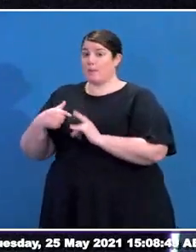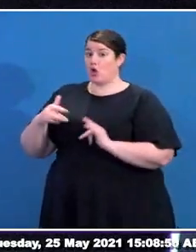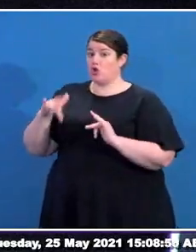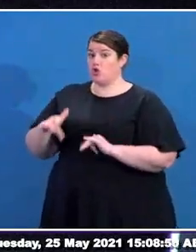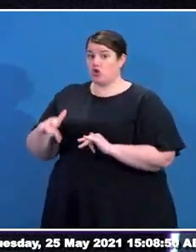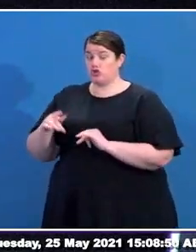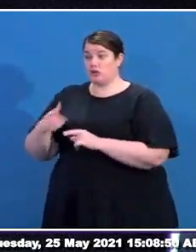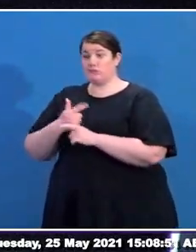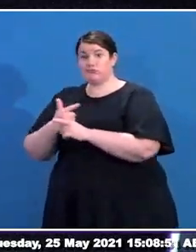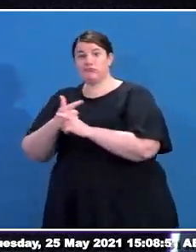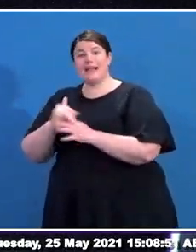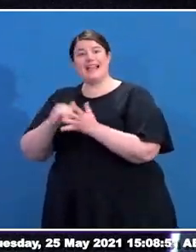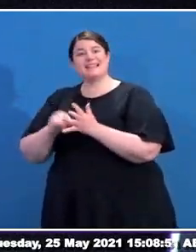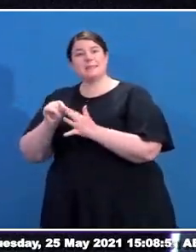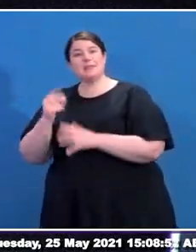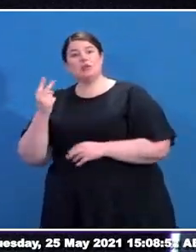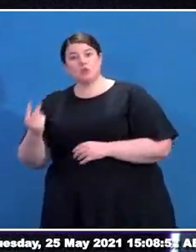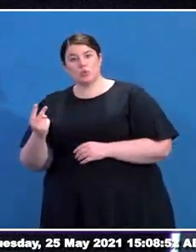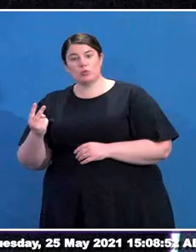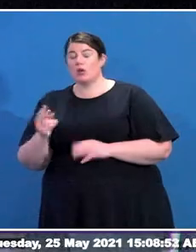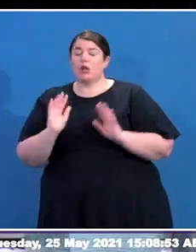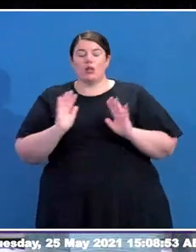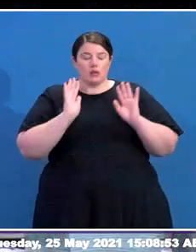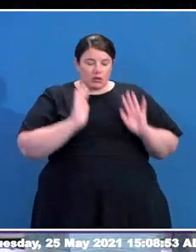no other --- CHAIR: Just reading this quickly, this is the first time I have